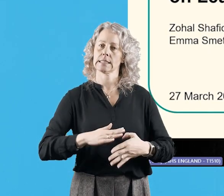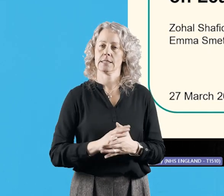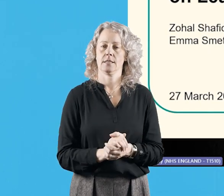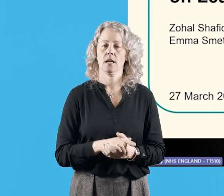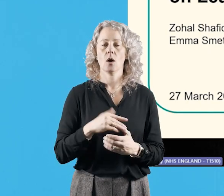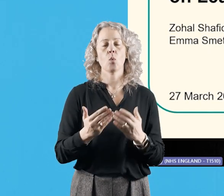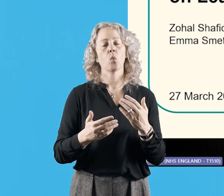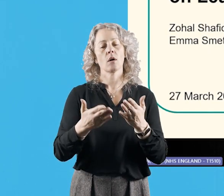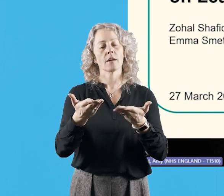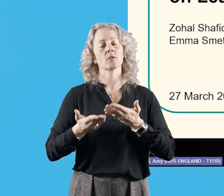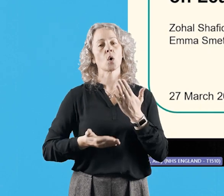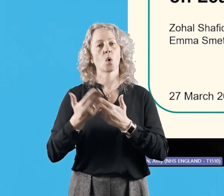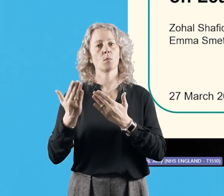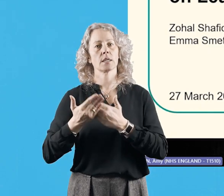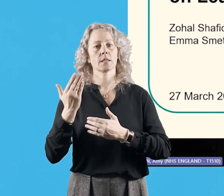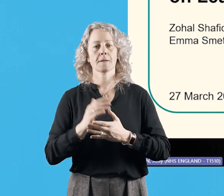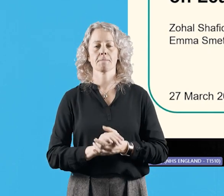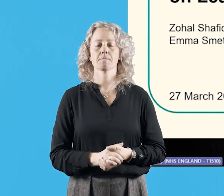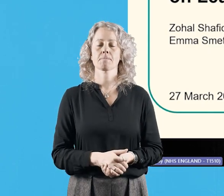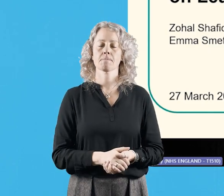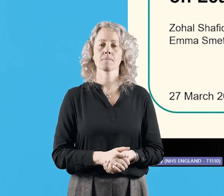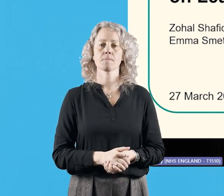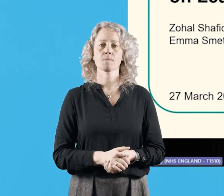give us an update on Department of Health. So over to you.